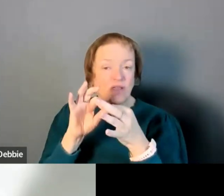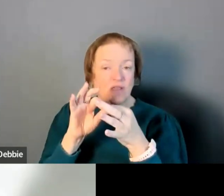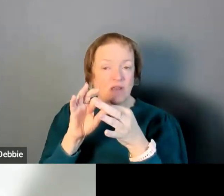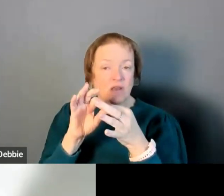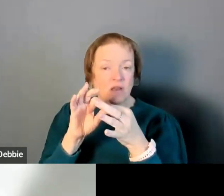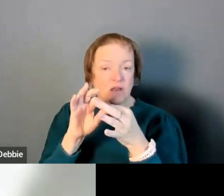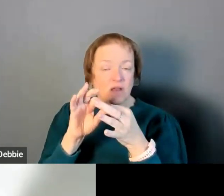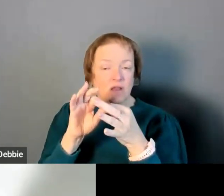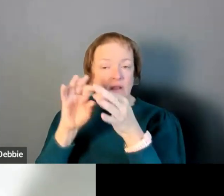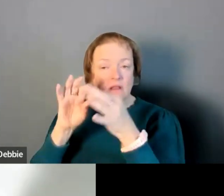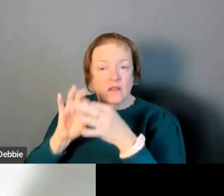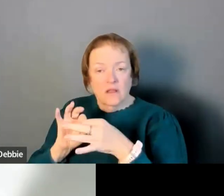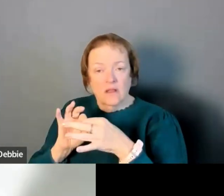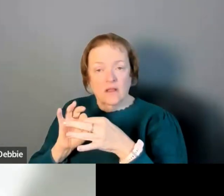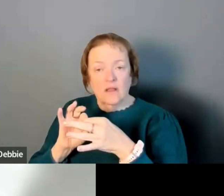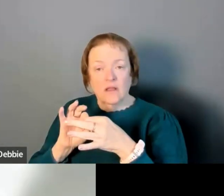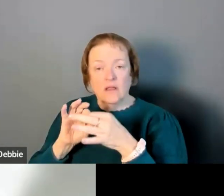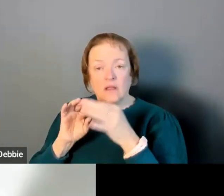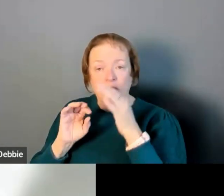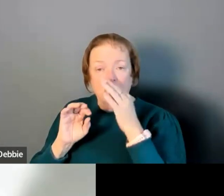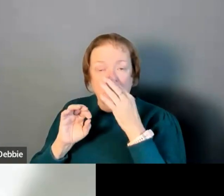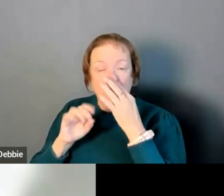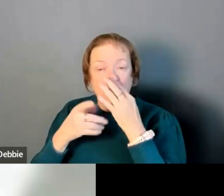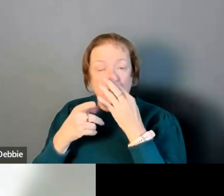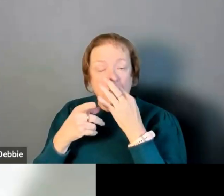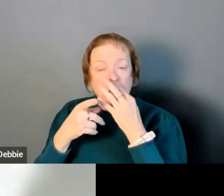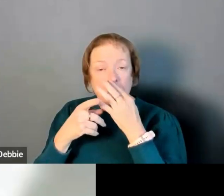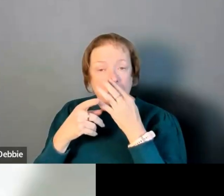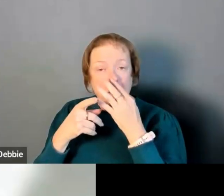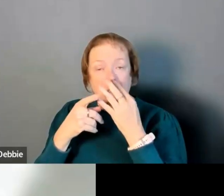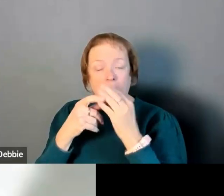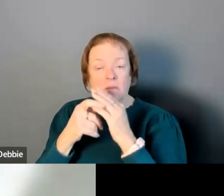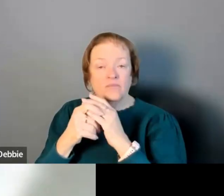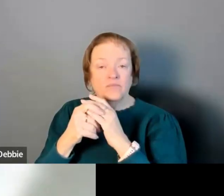And you would put it in here. So this is your students, Roger,